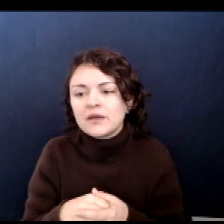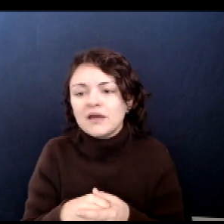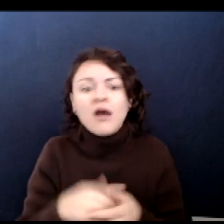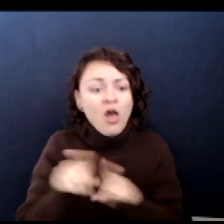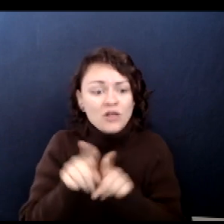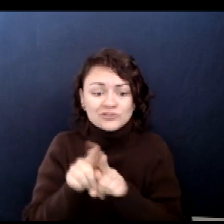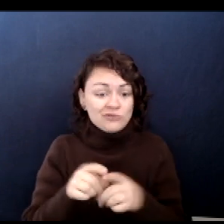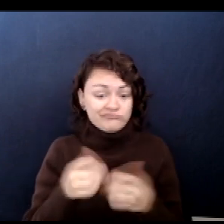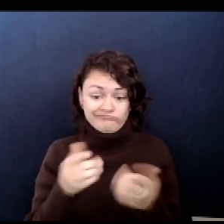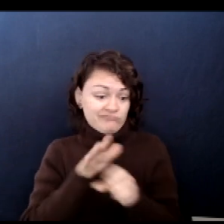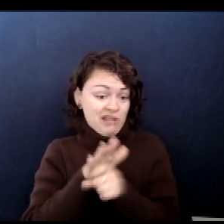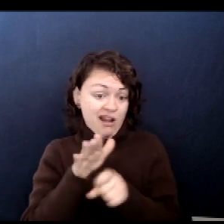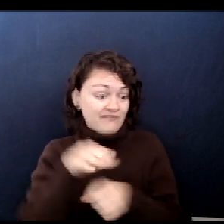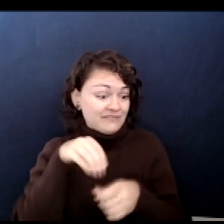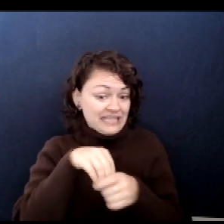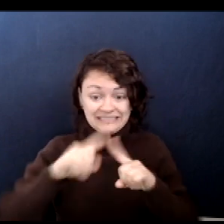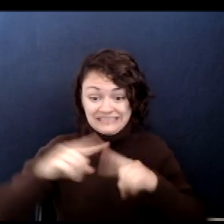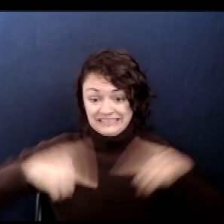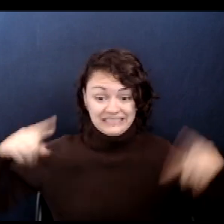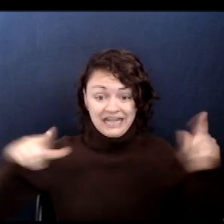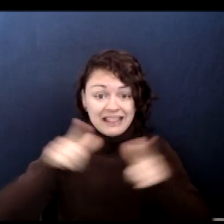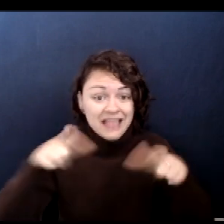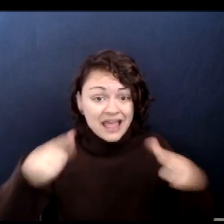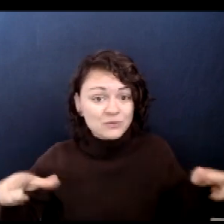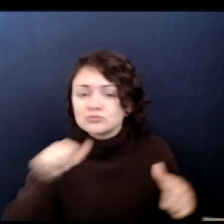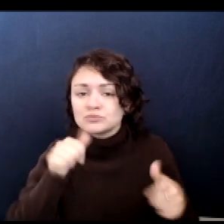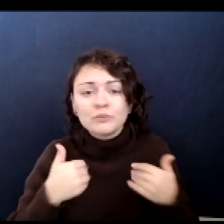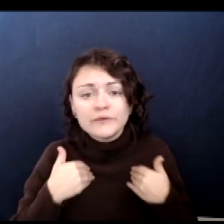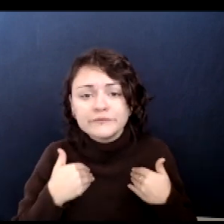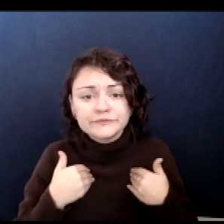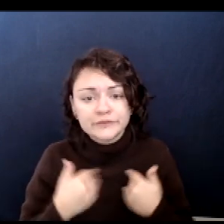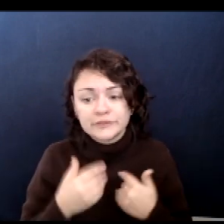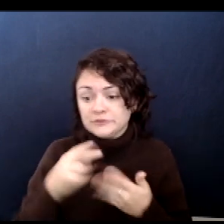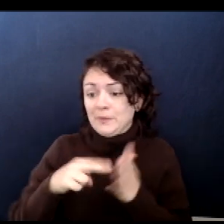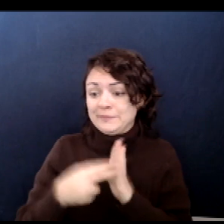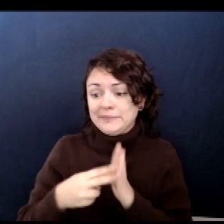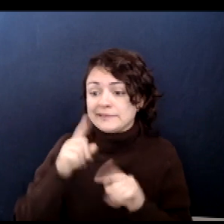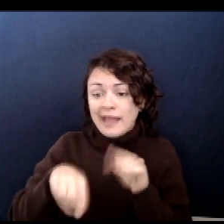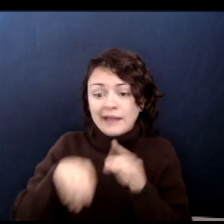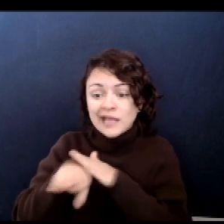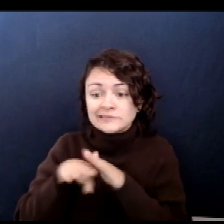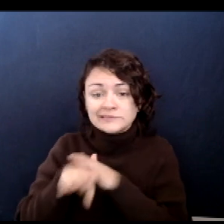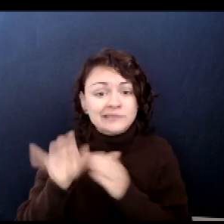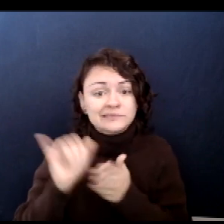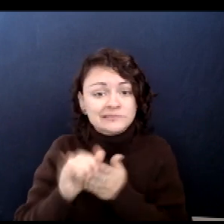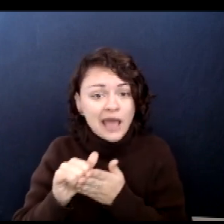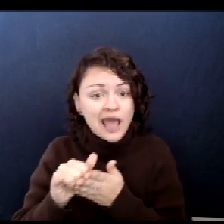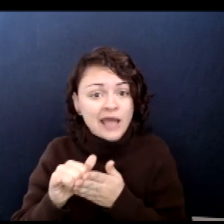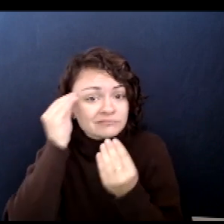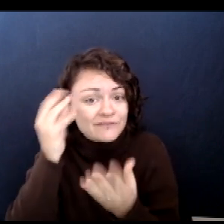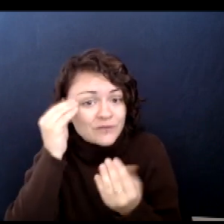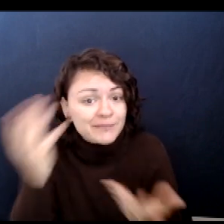that people can gain the knowledge that they need in other areas. Now, I saw Teresa muting and coming on.